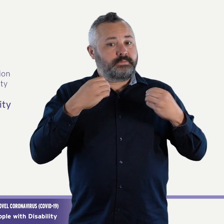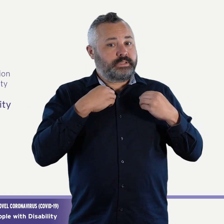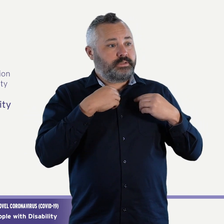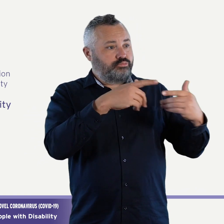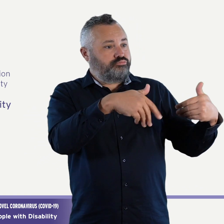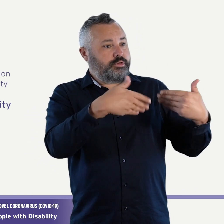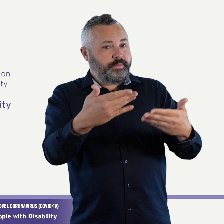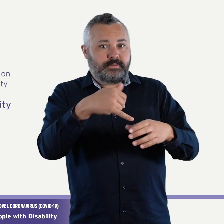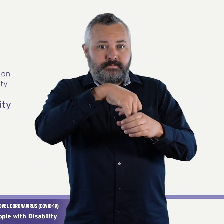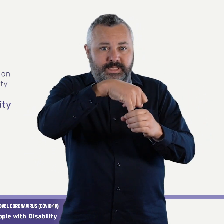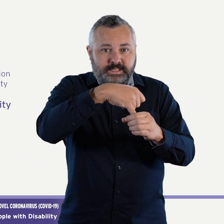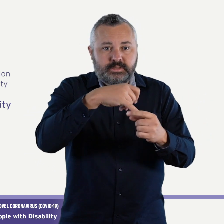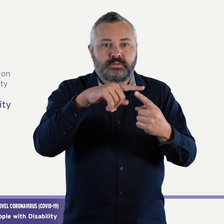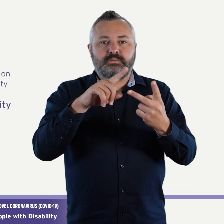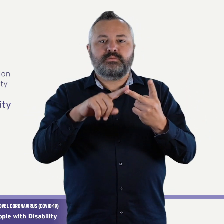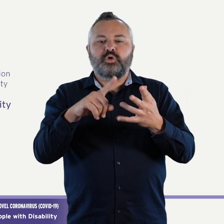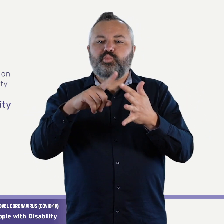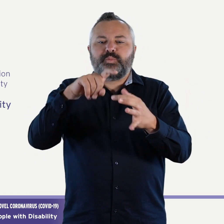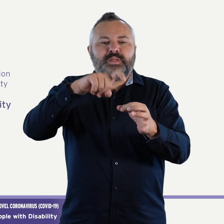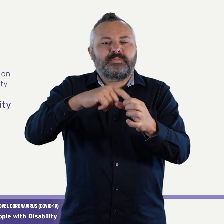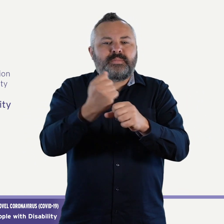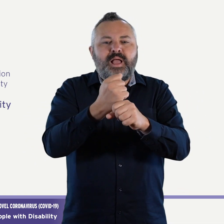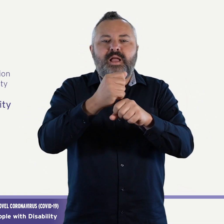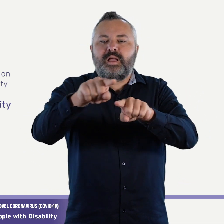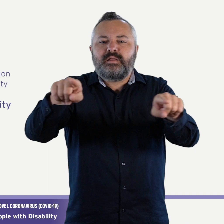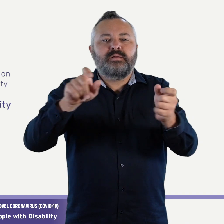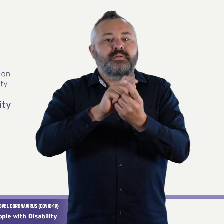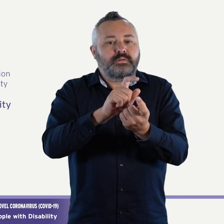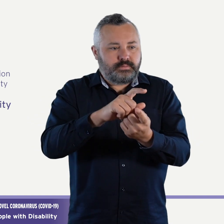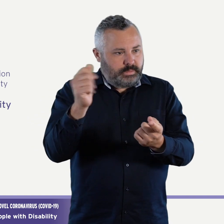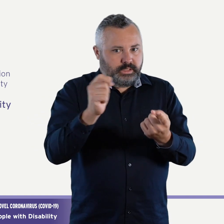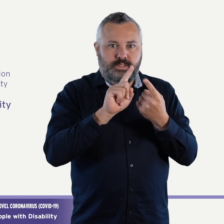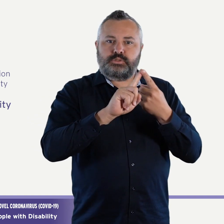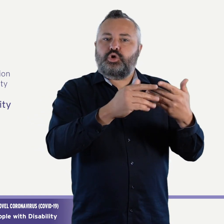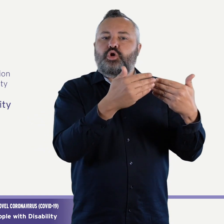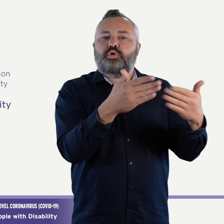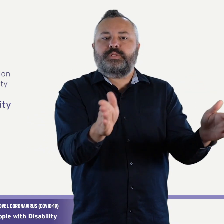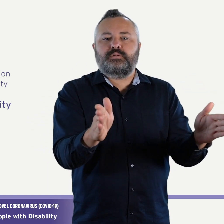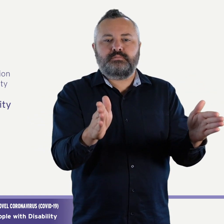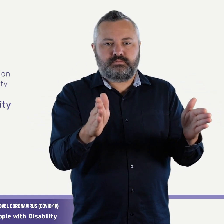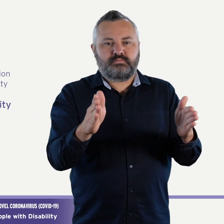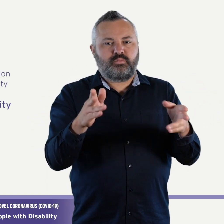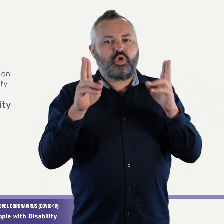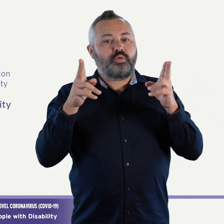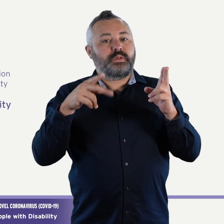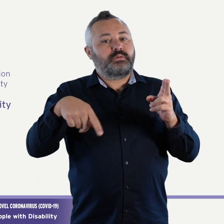This includes access to prescriptions and equipment.